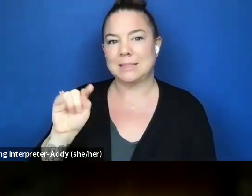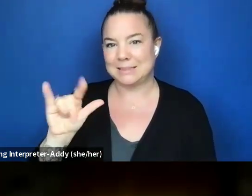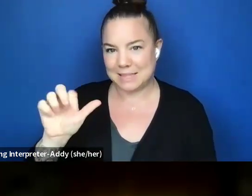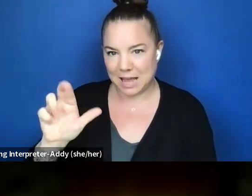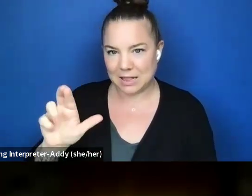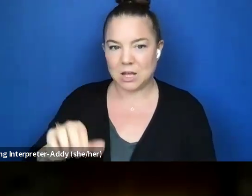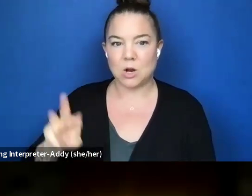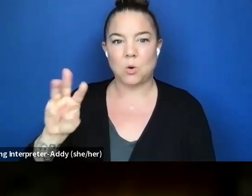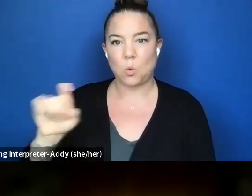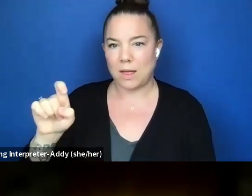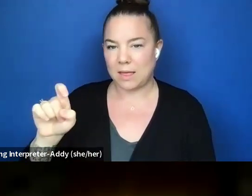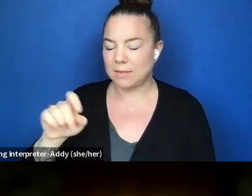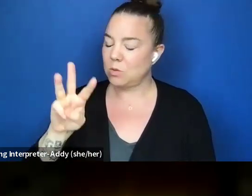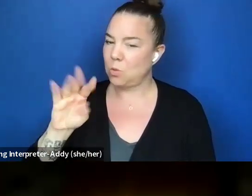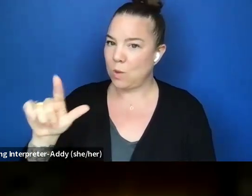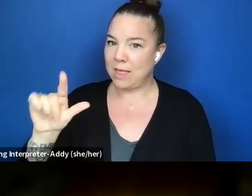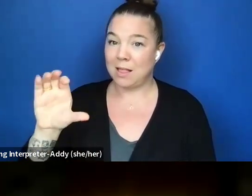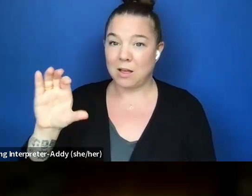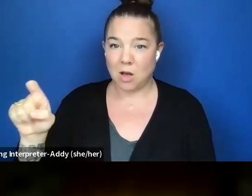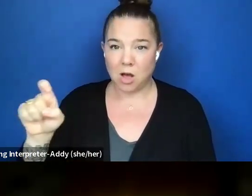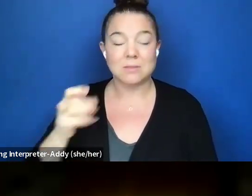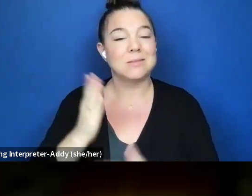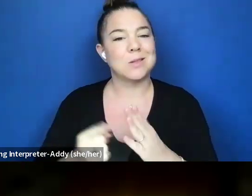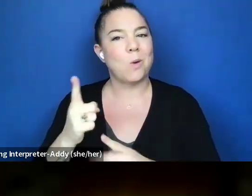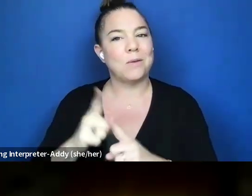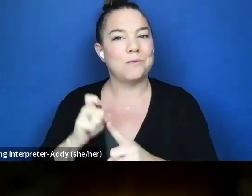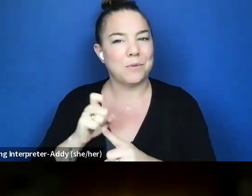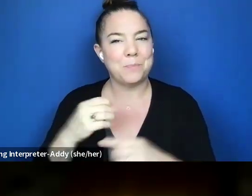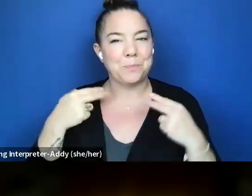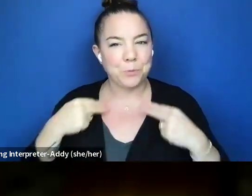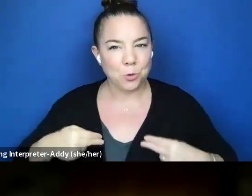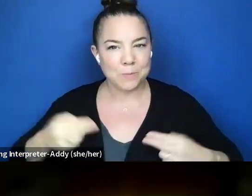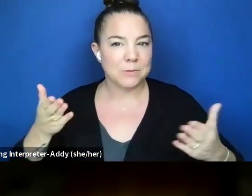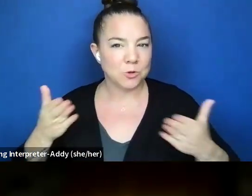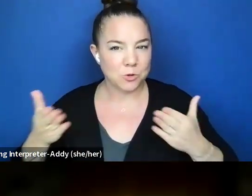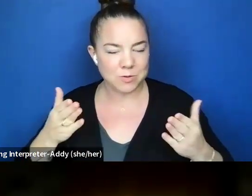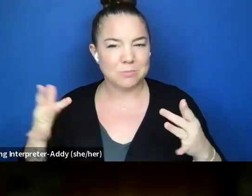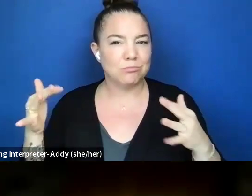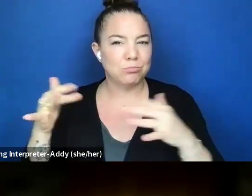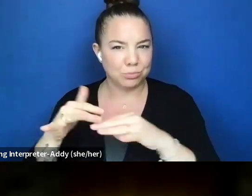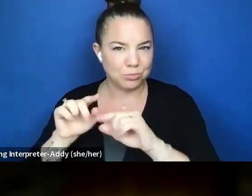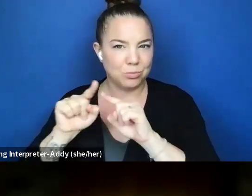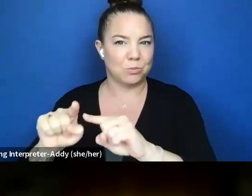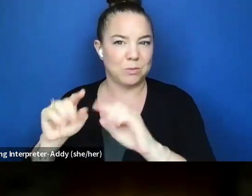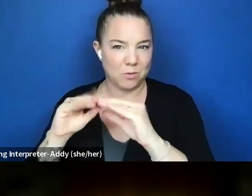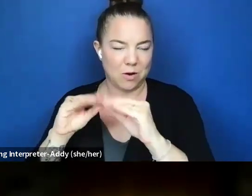Brooke Wilson (she/her): Centers, and someone from like human services, like they all came together Brooke Wilson (she/her): and did a panel